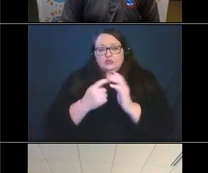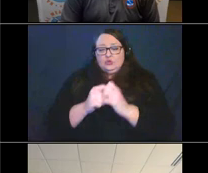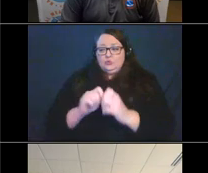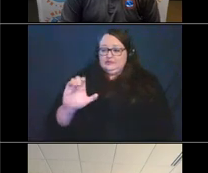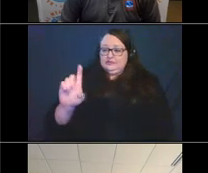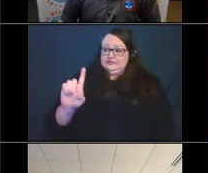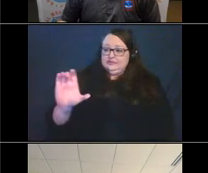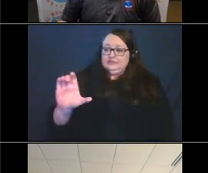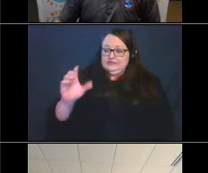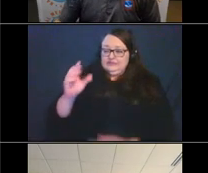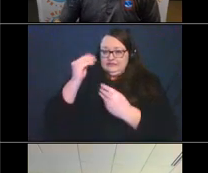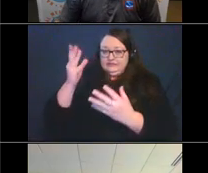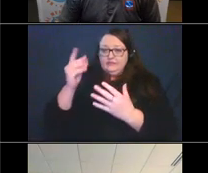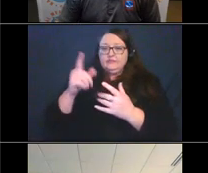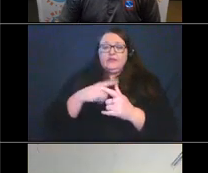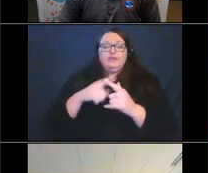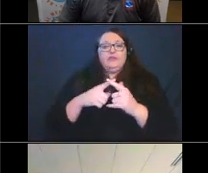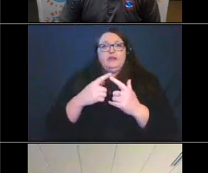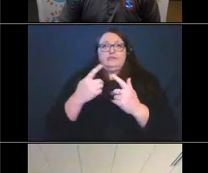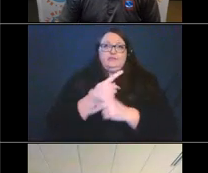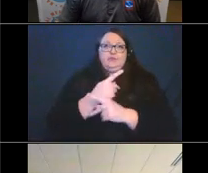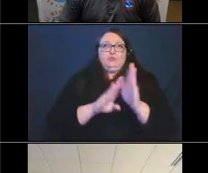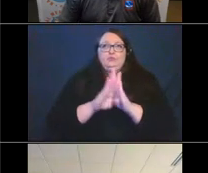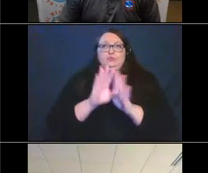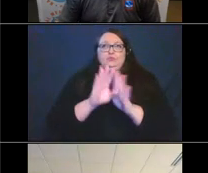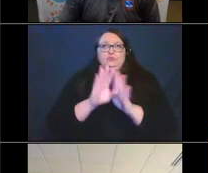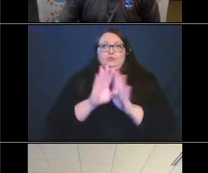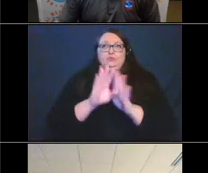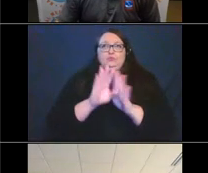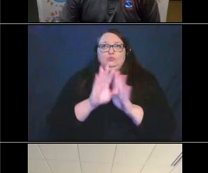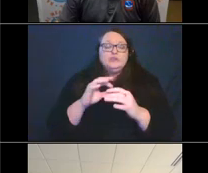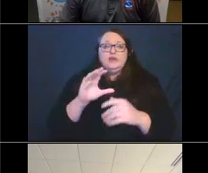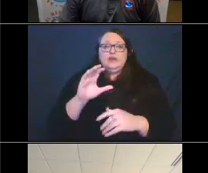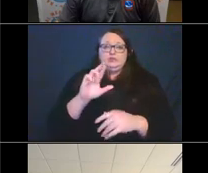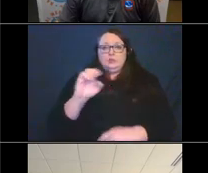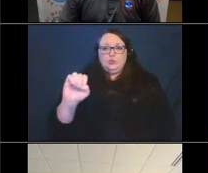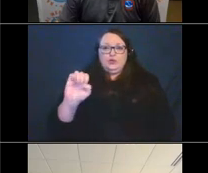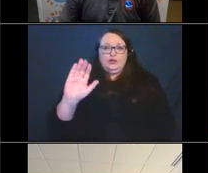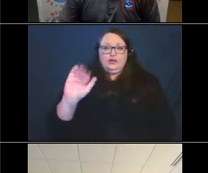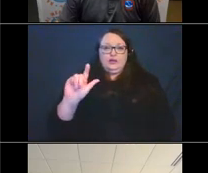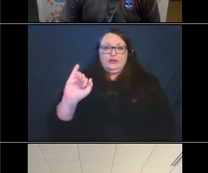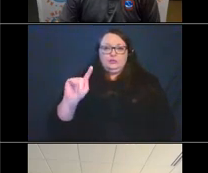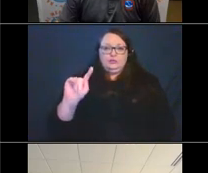new relationships and recalibrate it. But that's something that's on the list to do down the road,